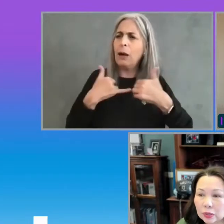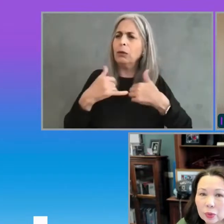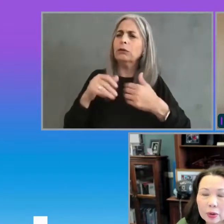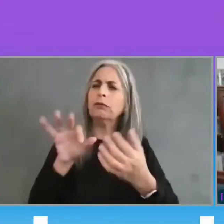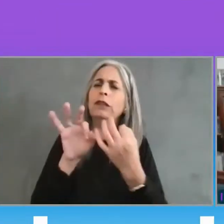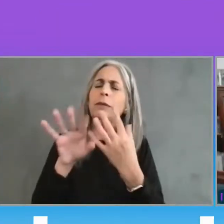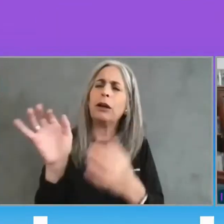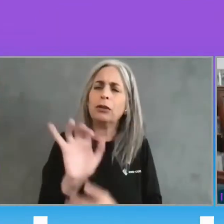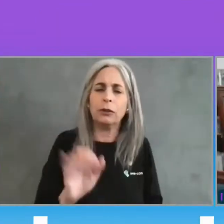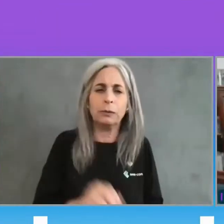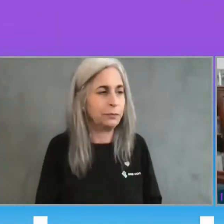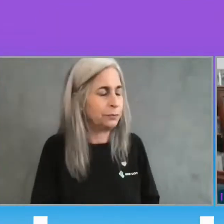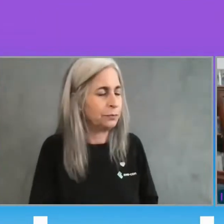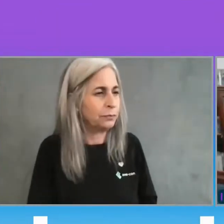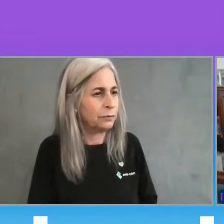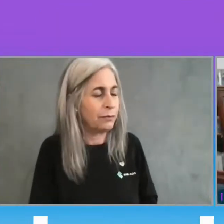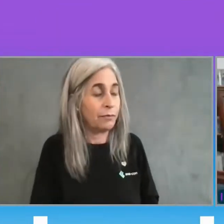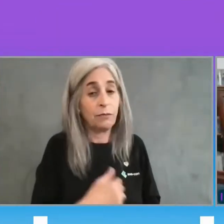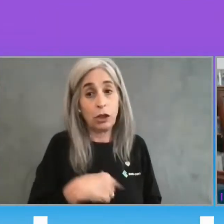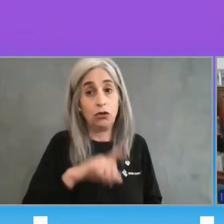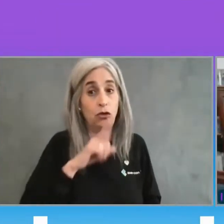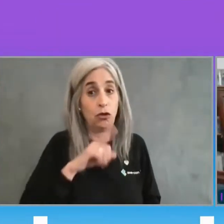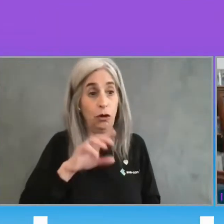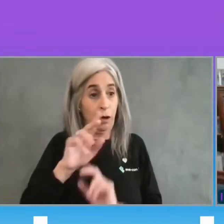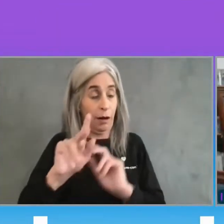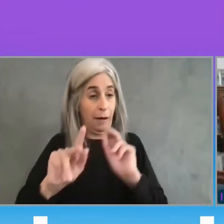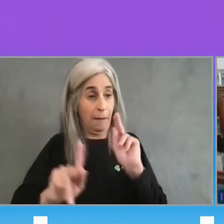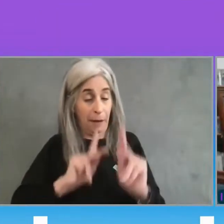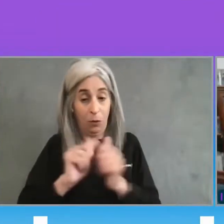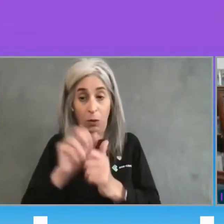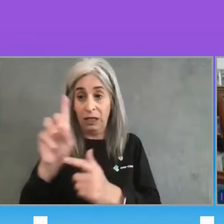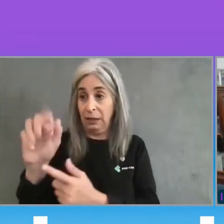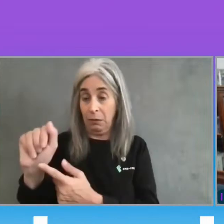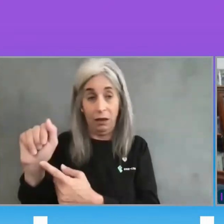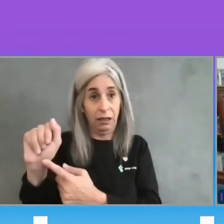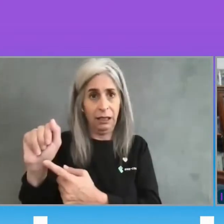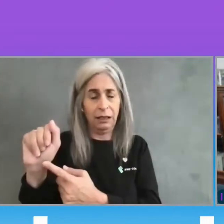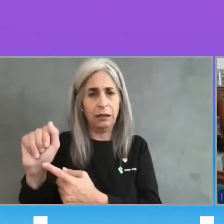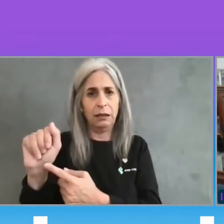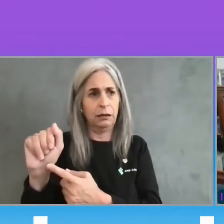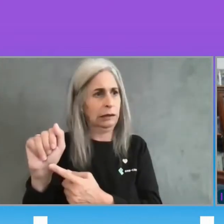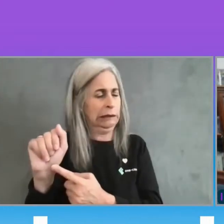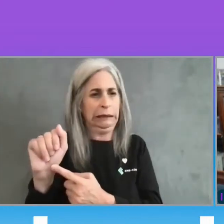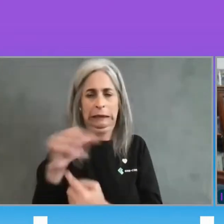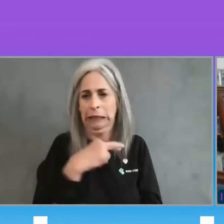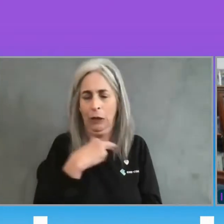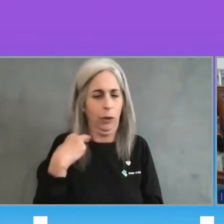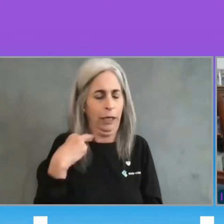well. Sure. Well I feel like people with disabilities are on the